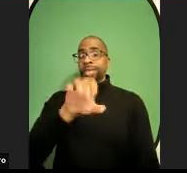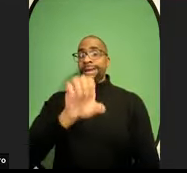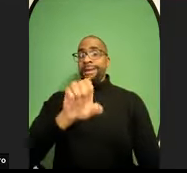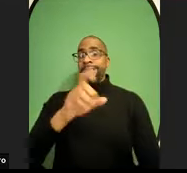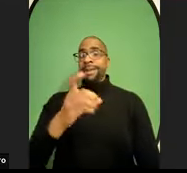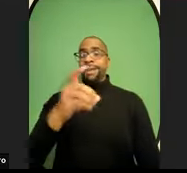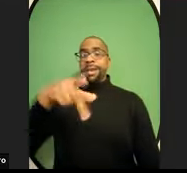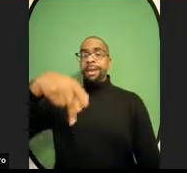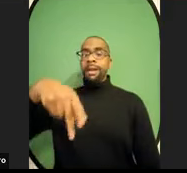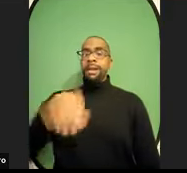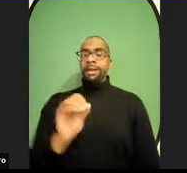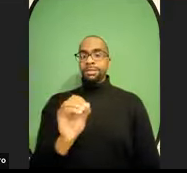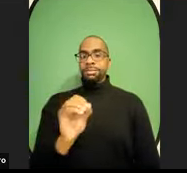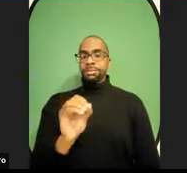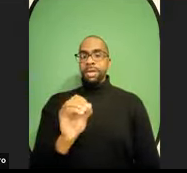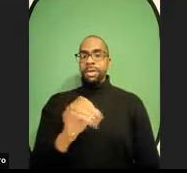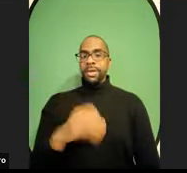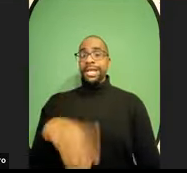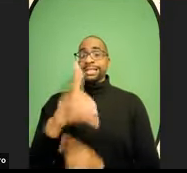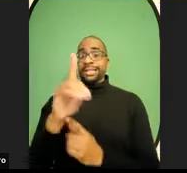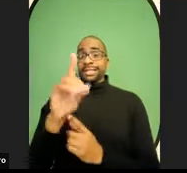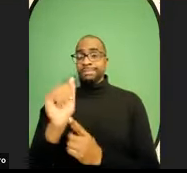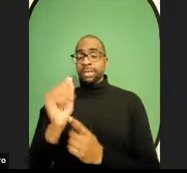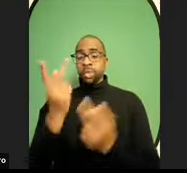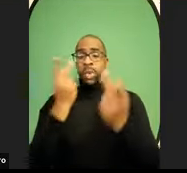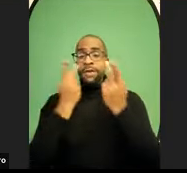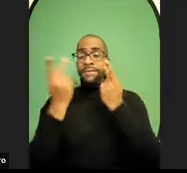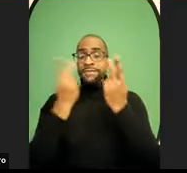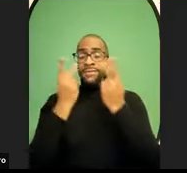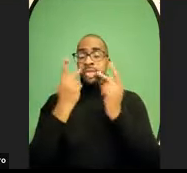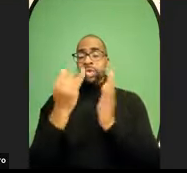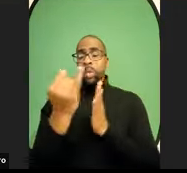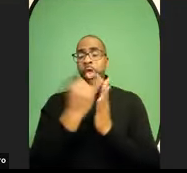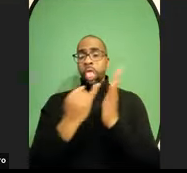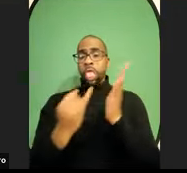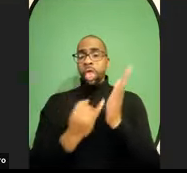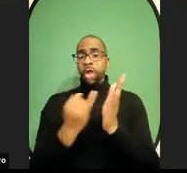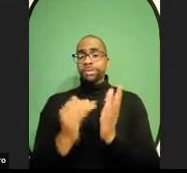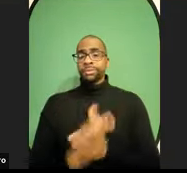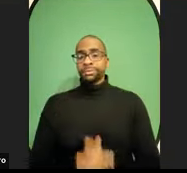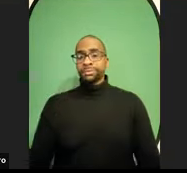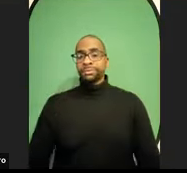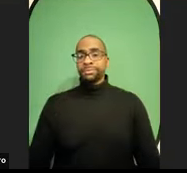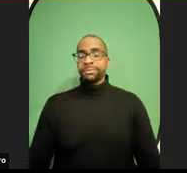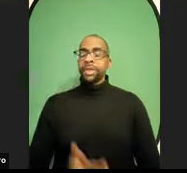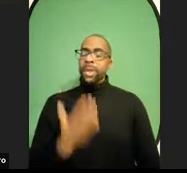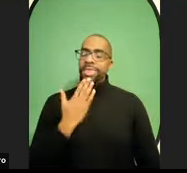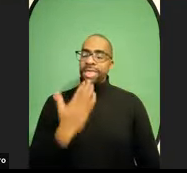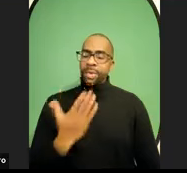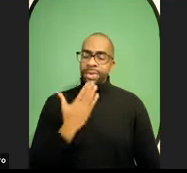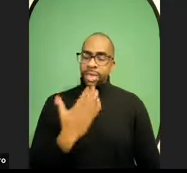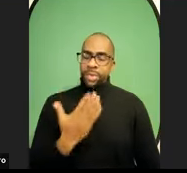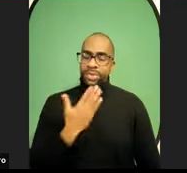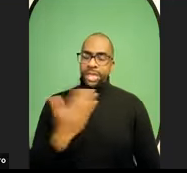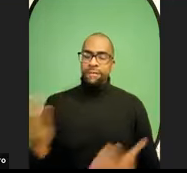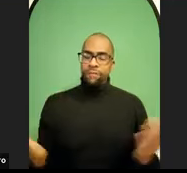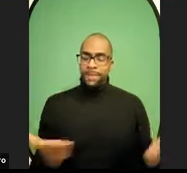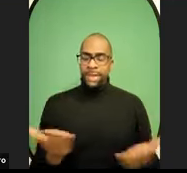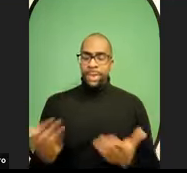summit. Thank you for being here.